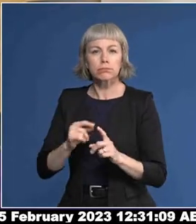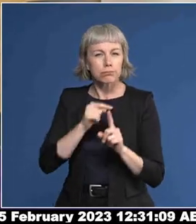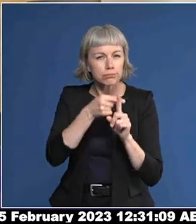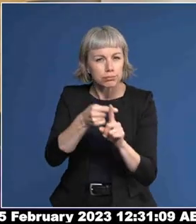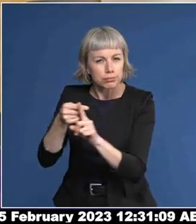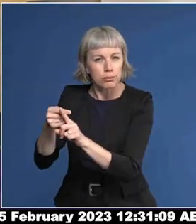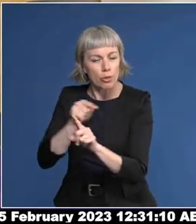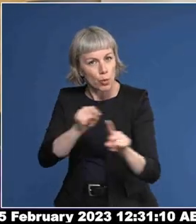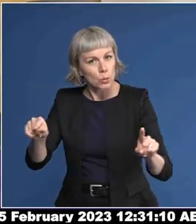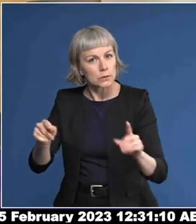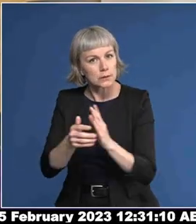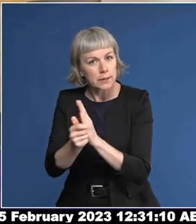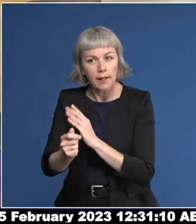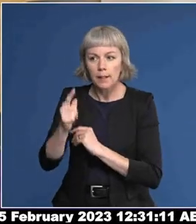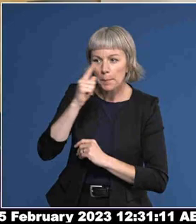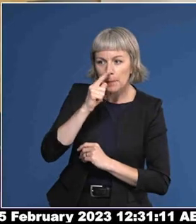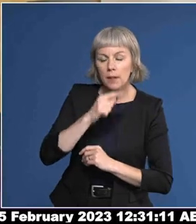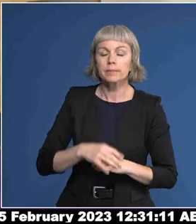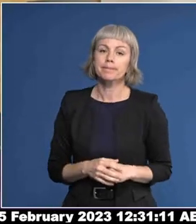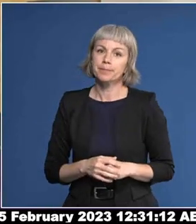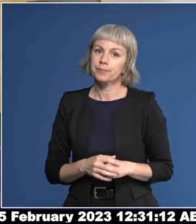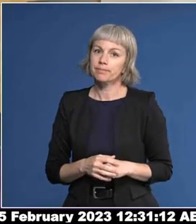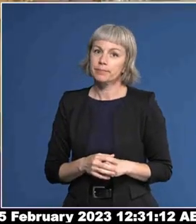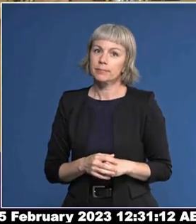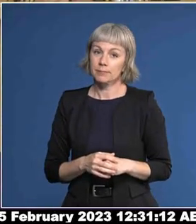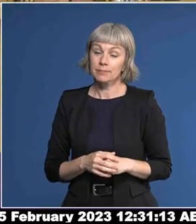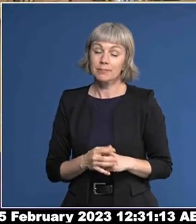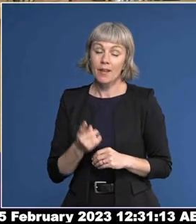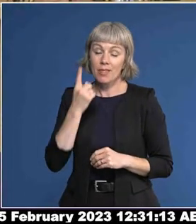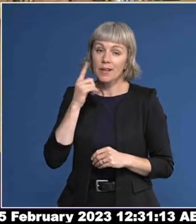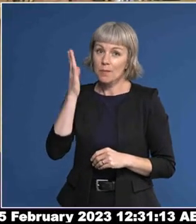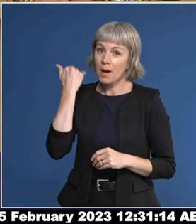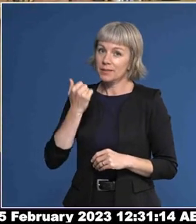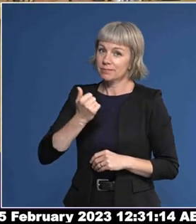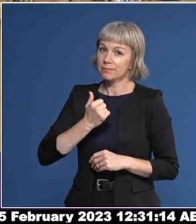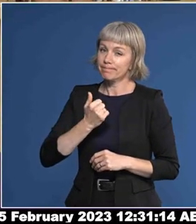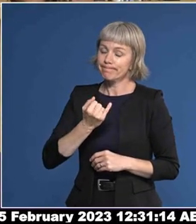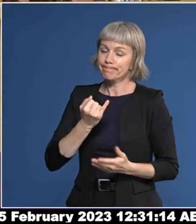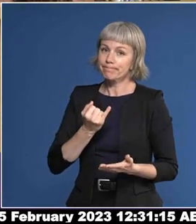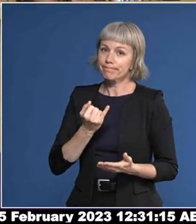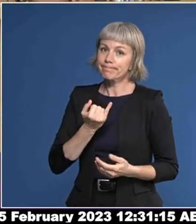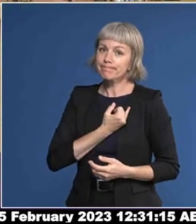It's, you know, looking at it as a litigious environment that we have sought those as the